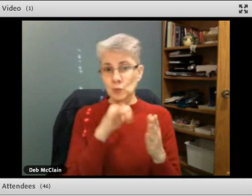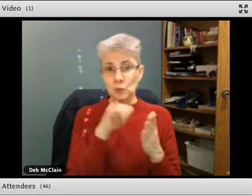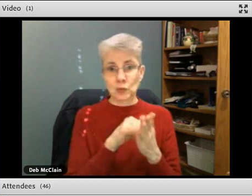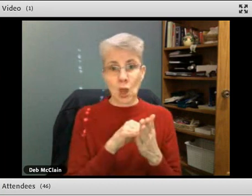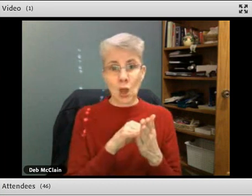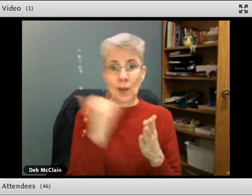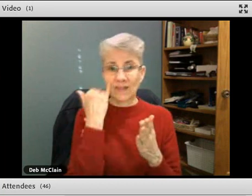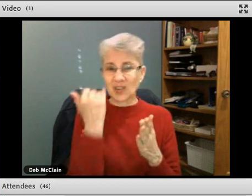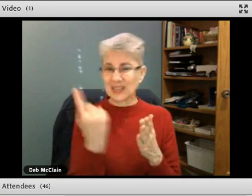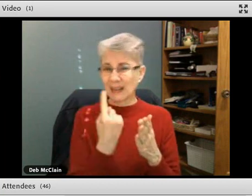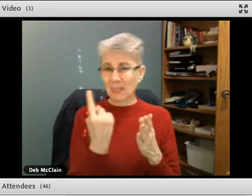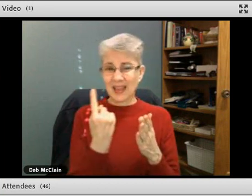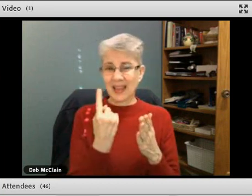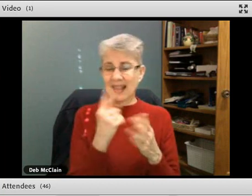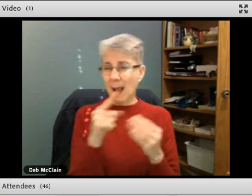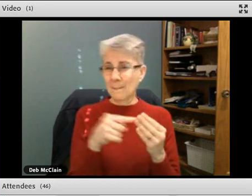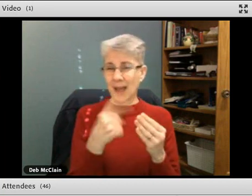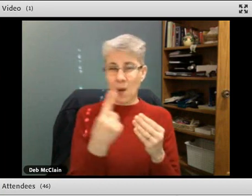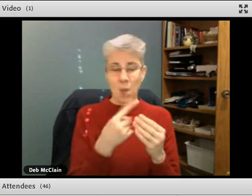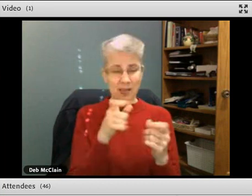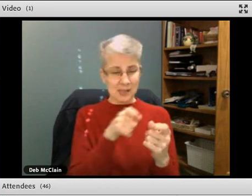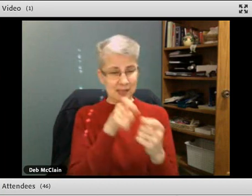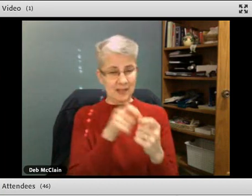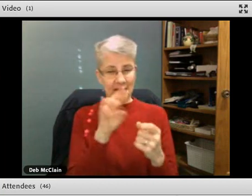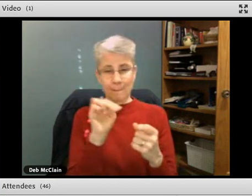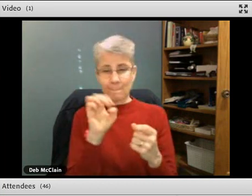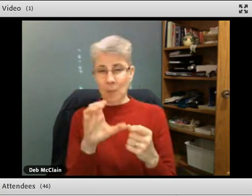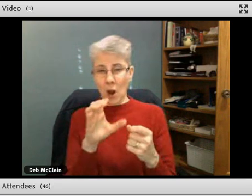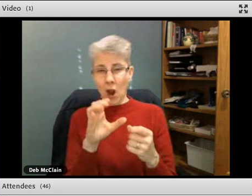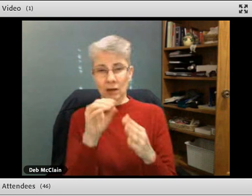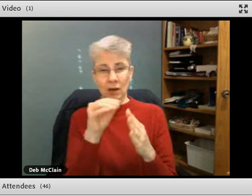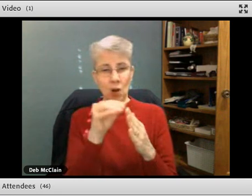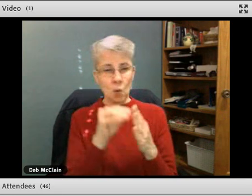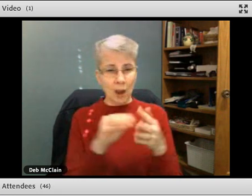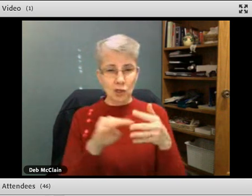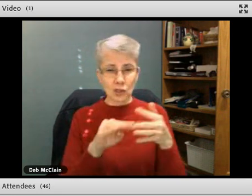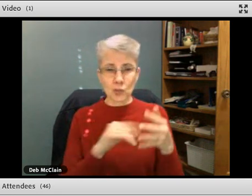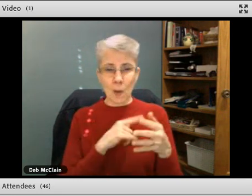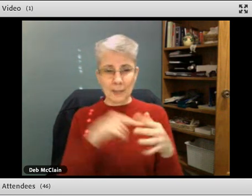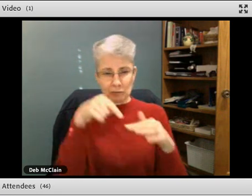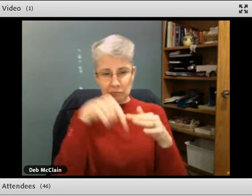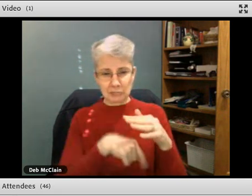you'd like me to delve into a little bit more in depth,